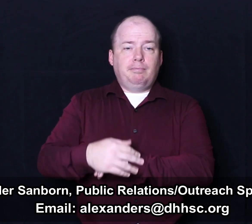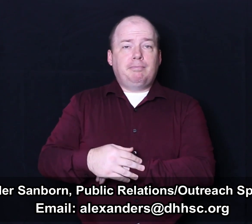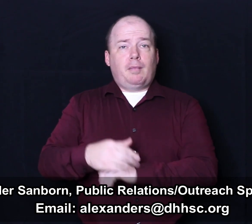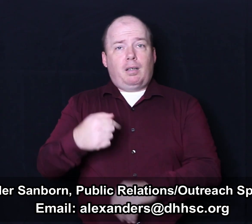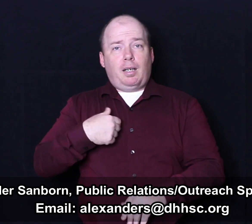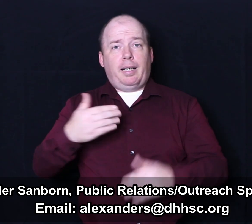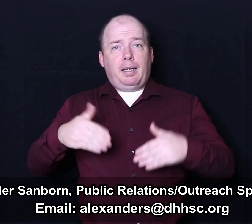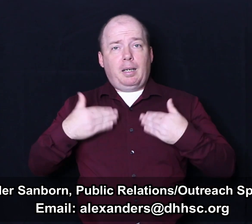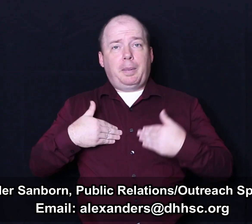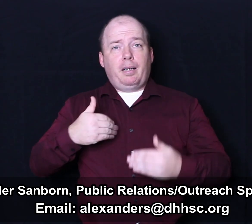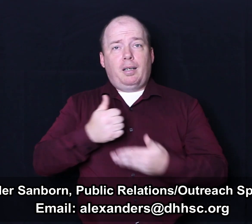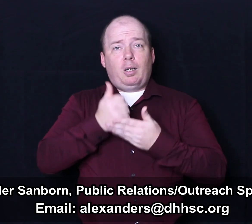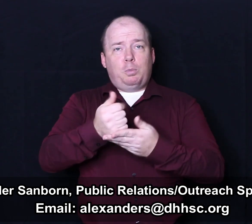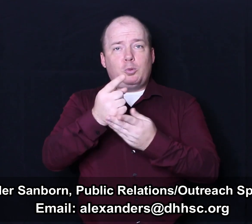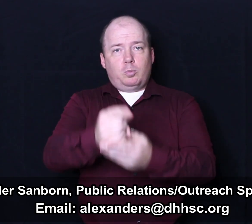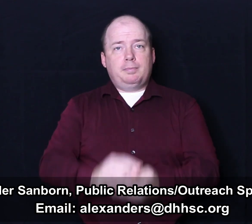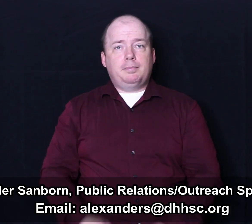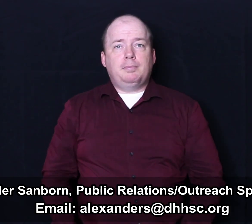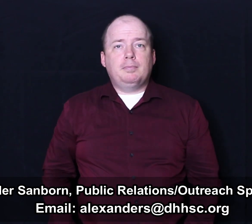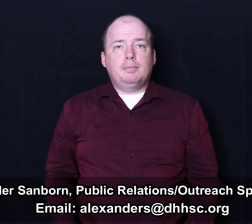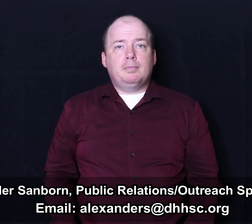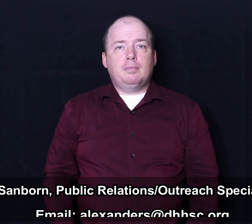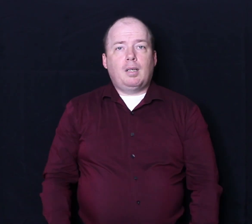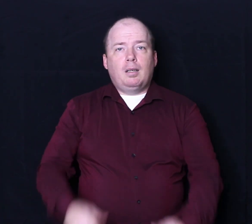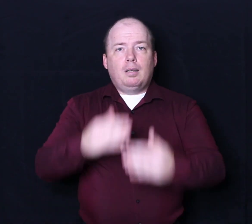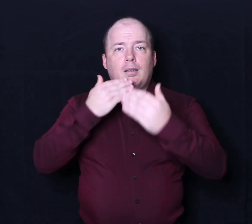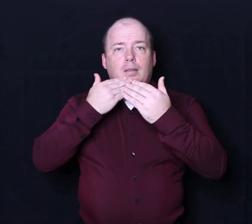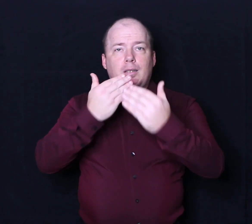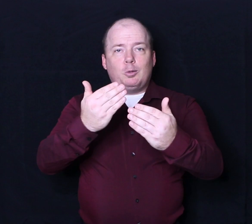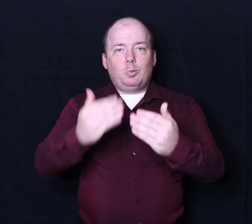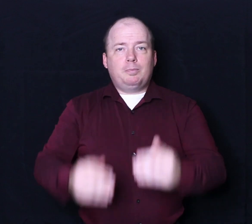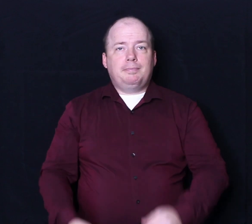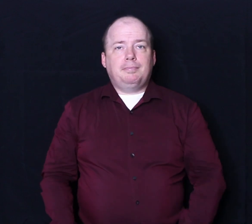I would be happy to assist you. Thank you.